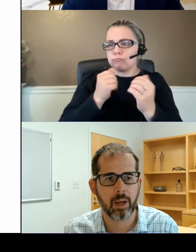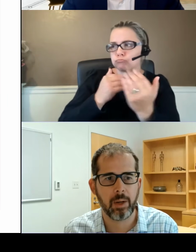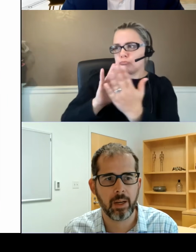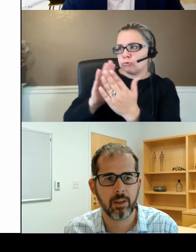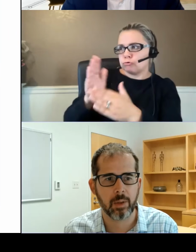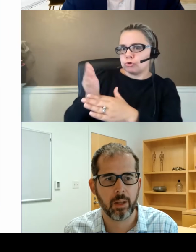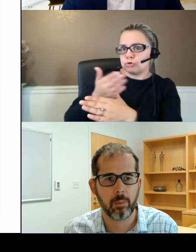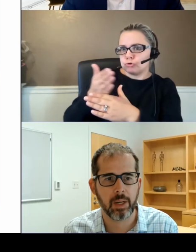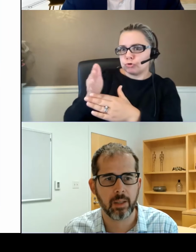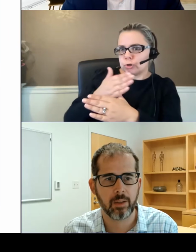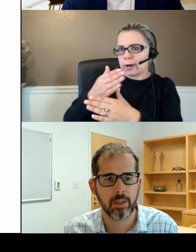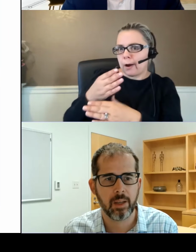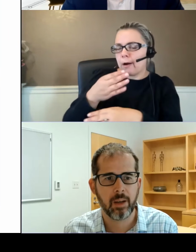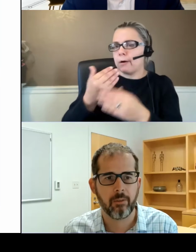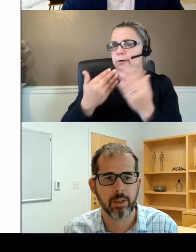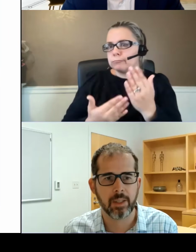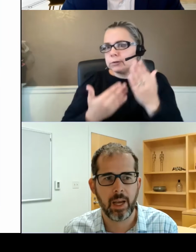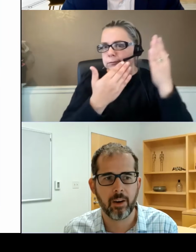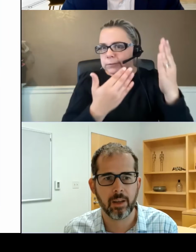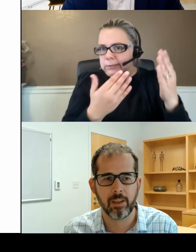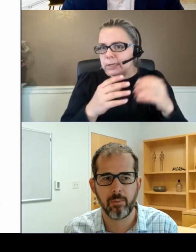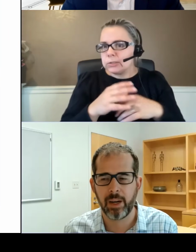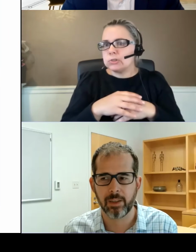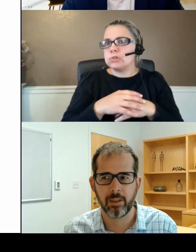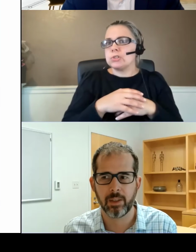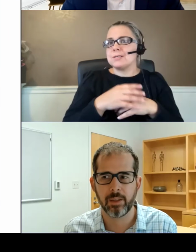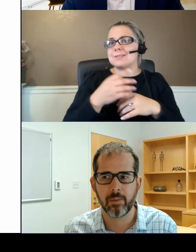recommendations of the lower price solutions versus the higher cost of better solutions?